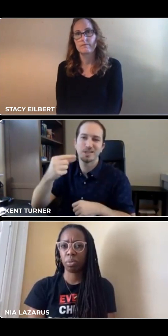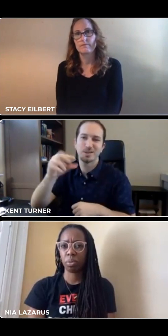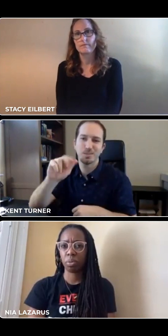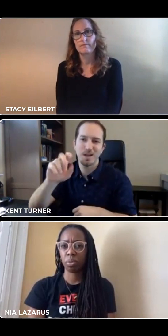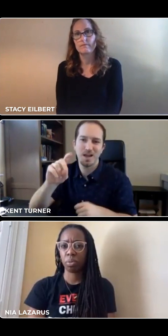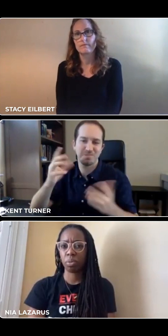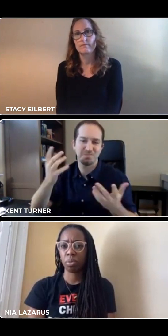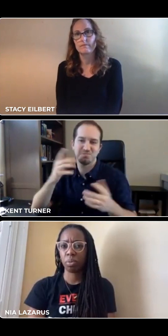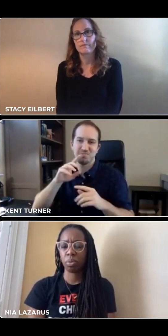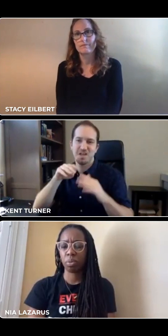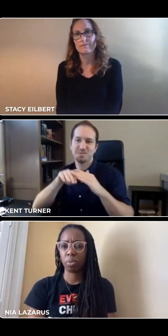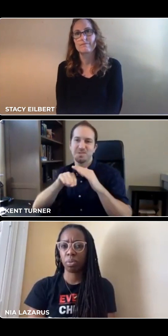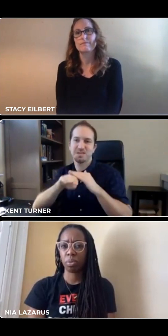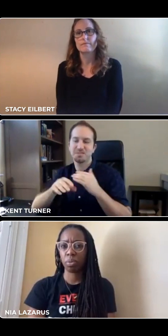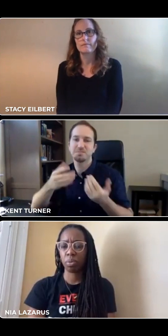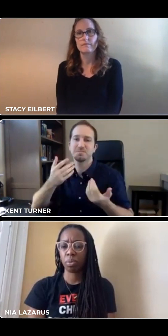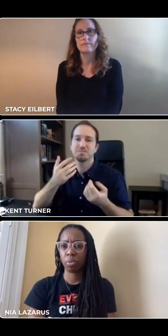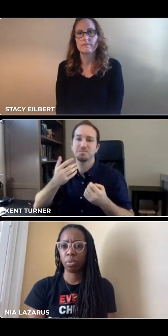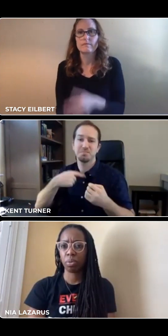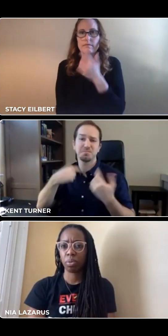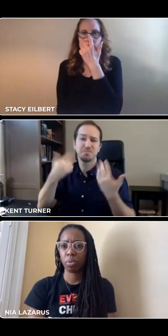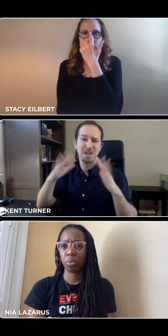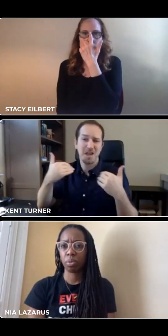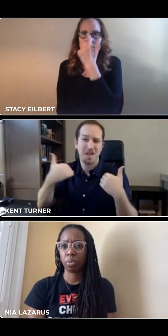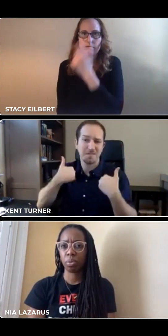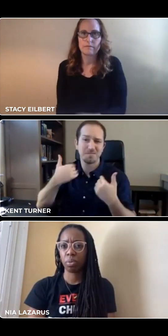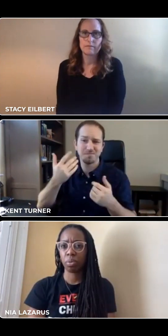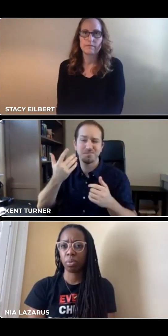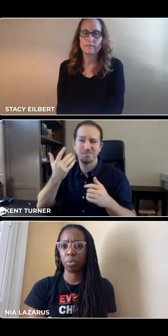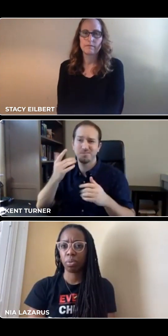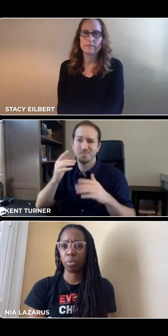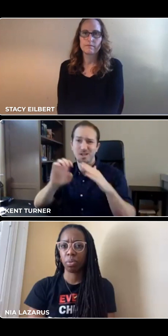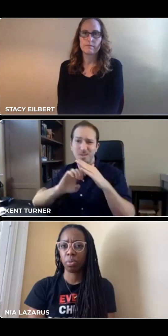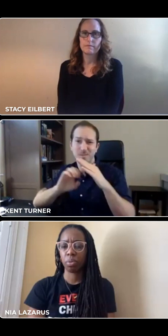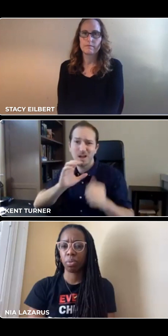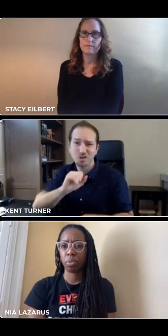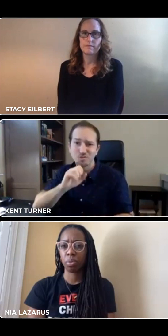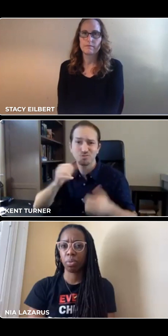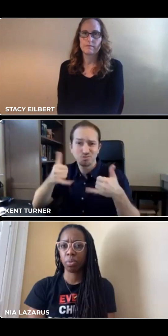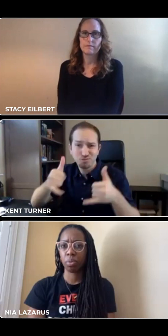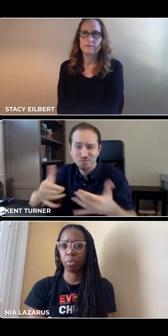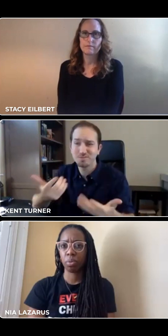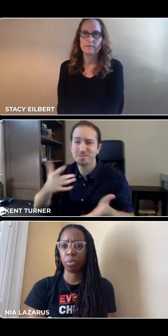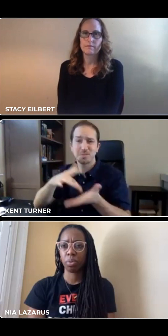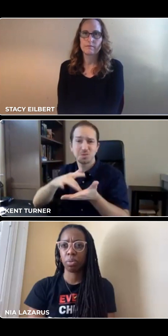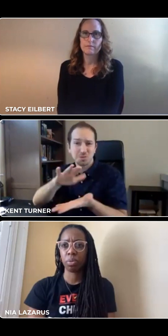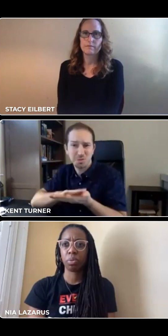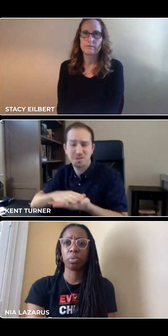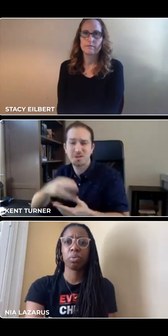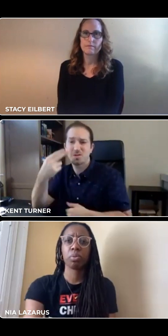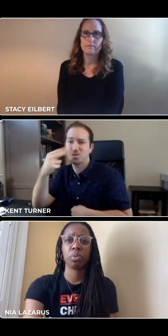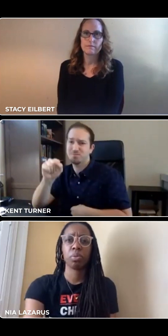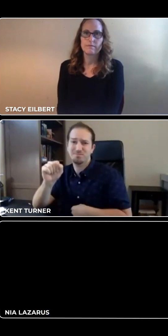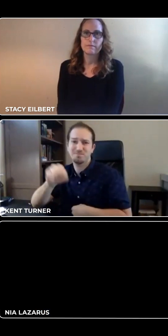wide range of ages. You can say it's G-rated, so it is accessible. We have had elementary